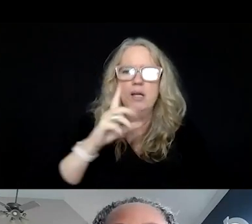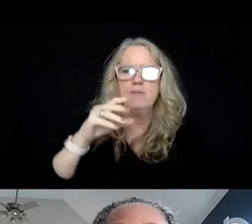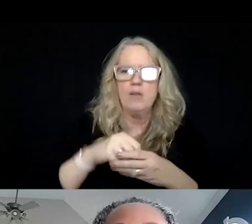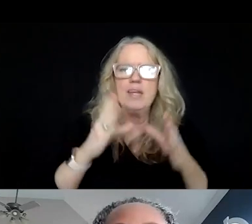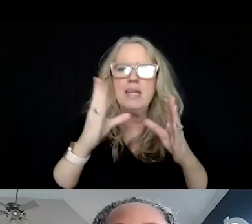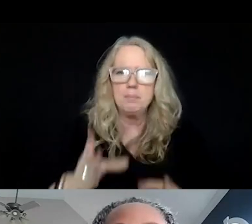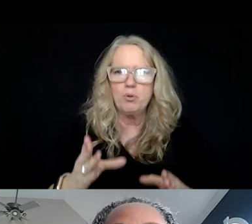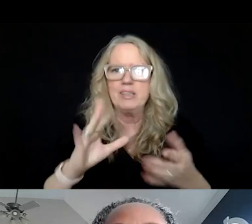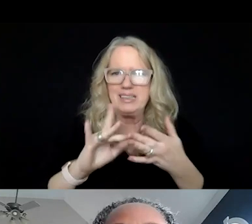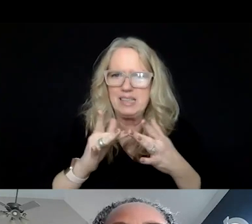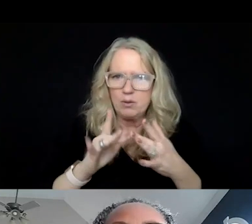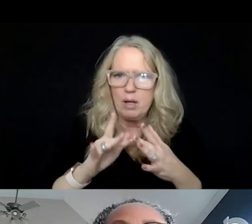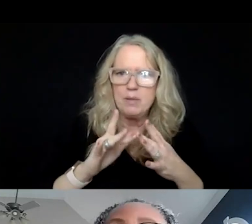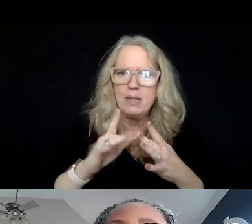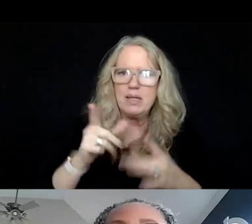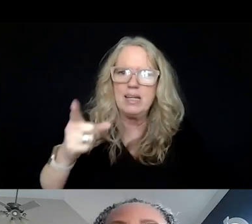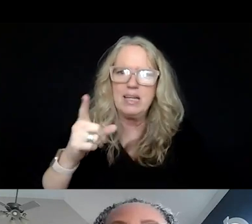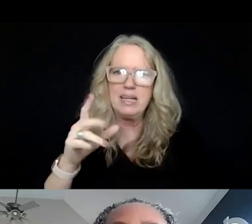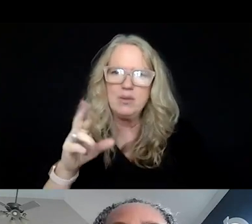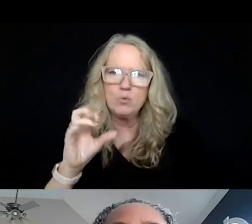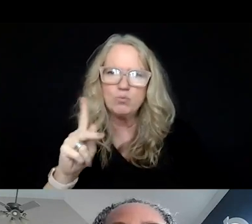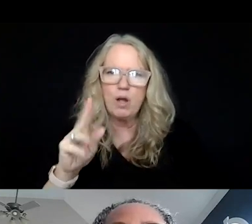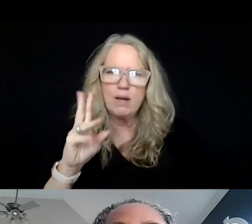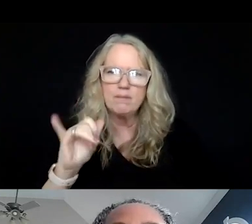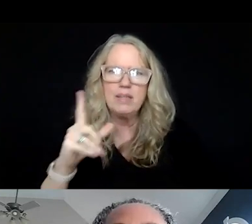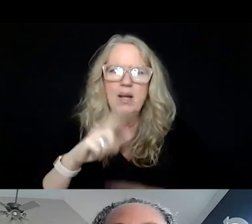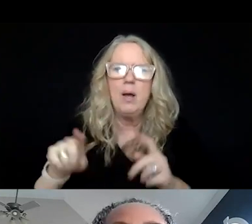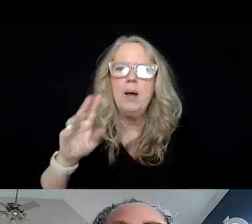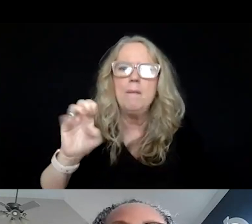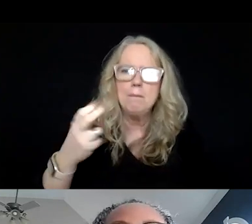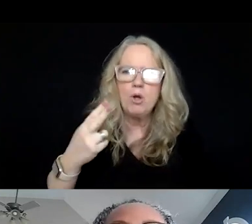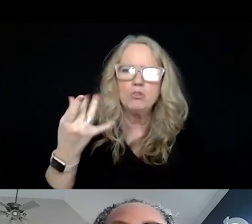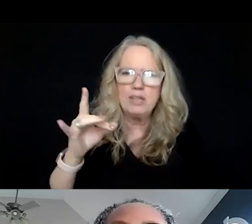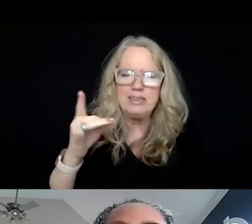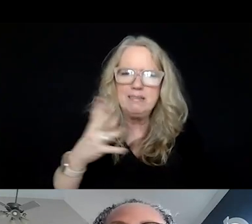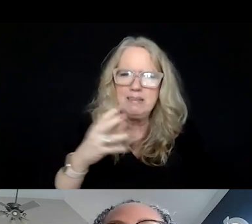WE ARE HAVING. IT IS MARCH THE 18TH AND 19TH. IT IS THE EQUITY